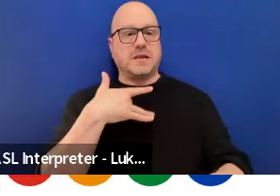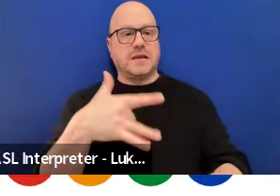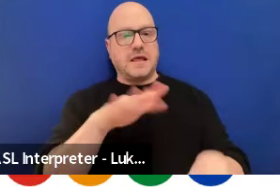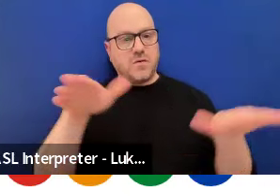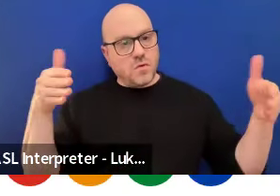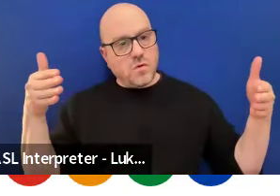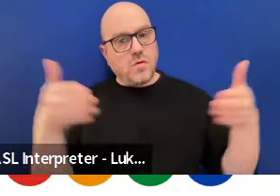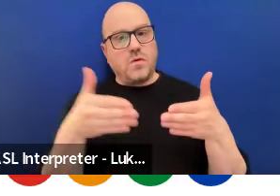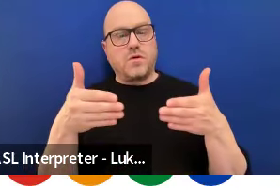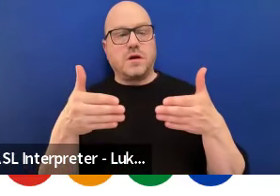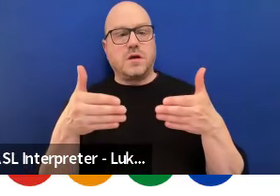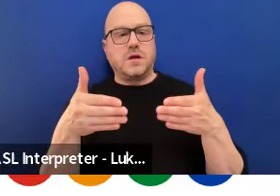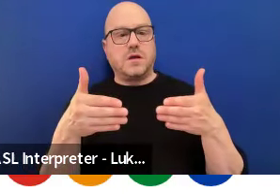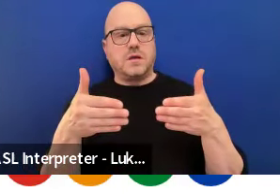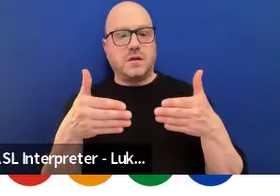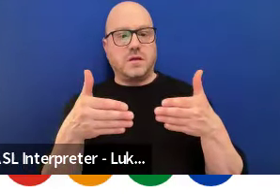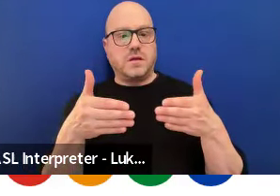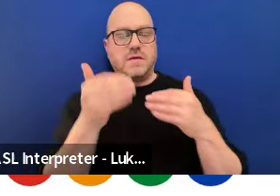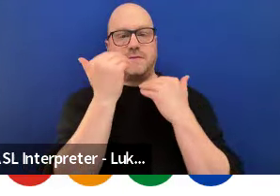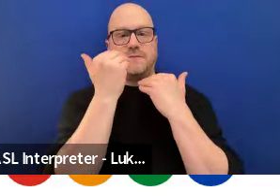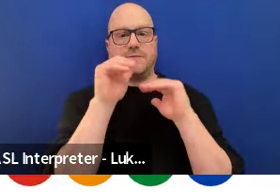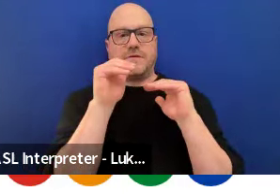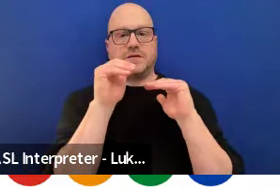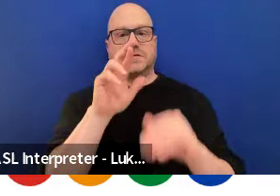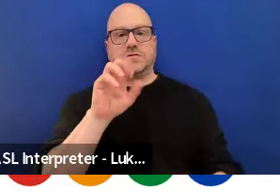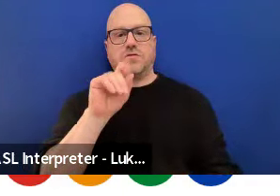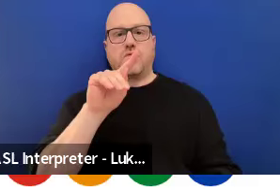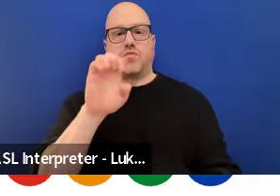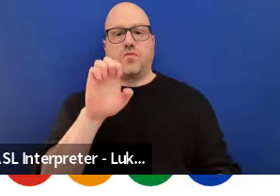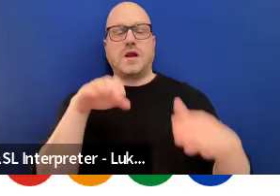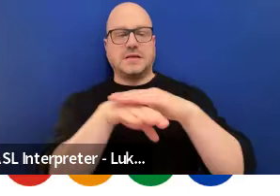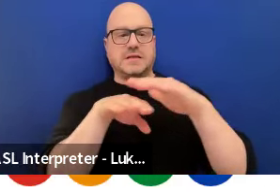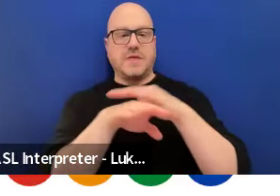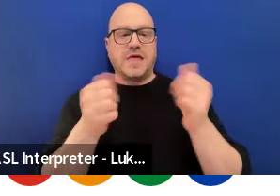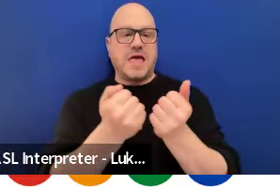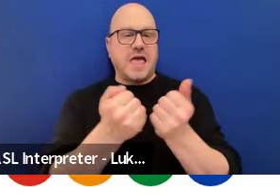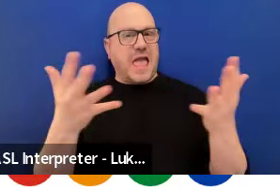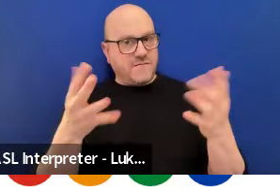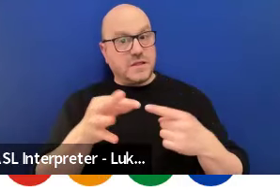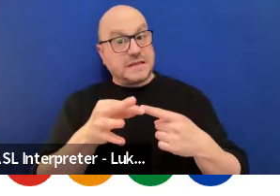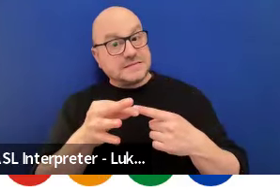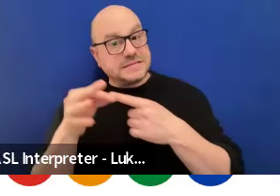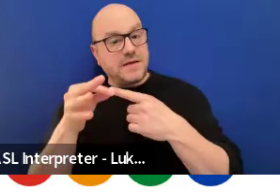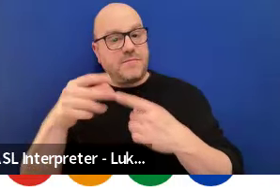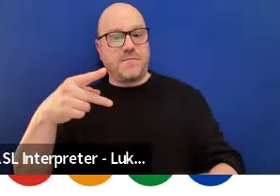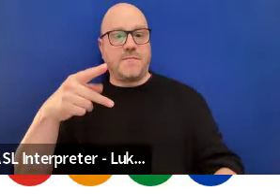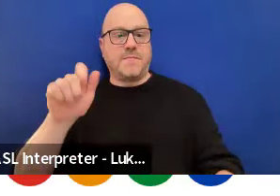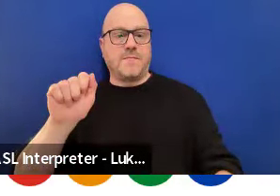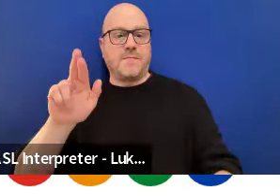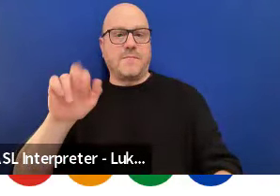THESE TWO SEMIANNUAL MEETINGS THAT ARE FOCUSSED EXCLUSIVELY ON FIXED-ROUTE ACCESSIBILITY.